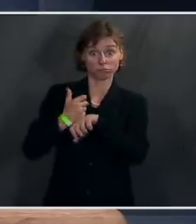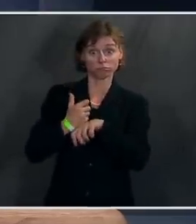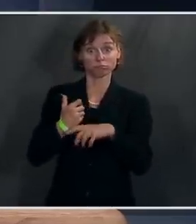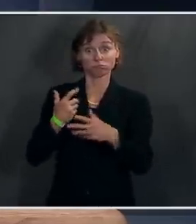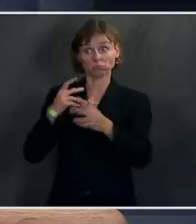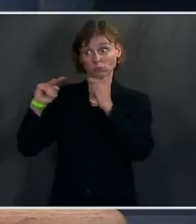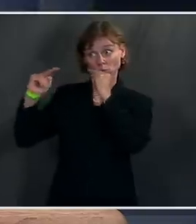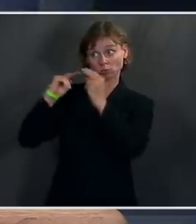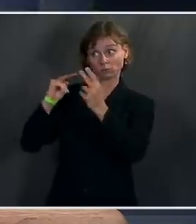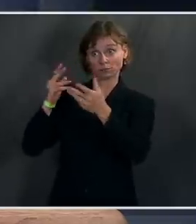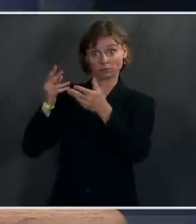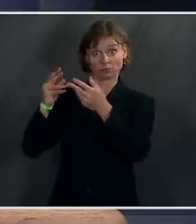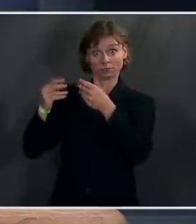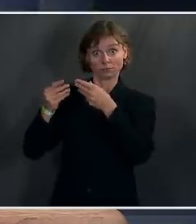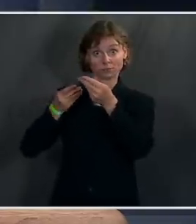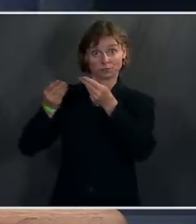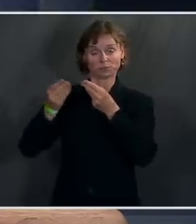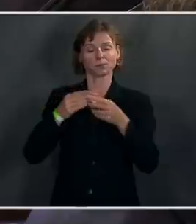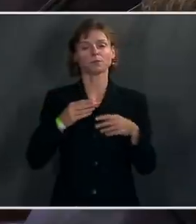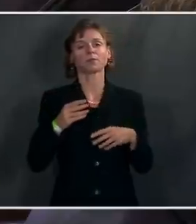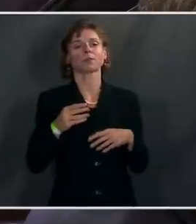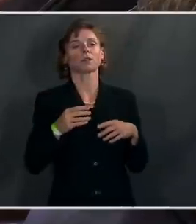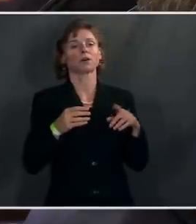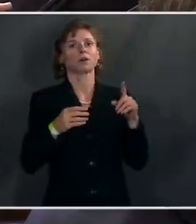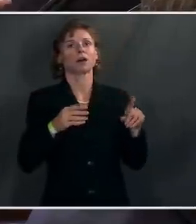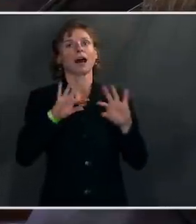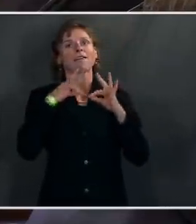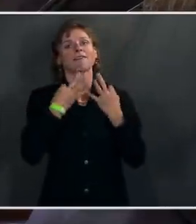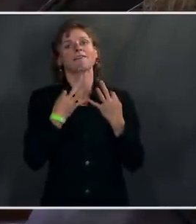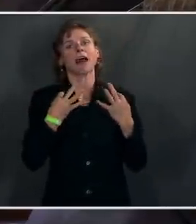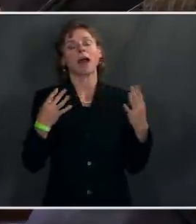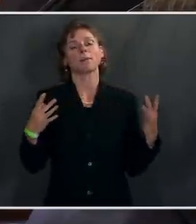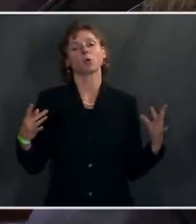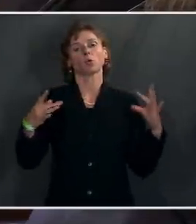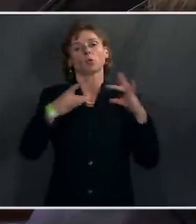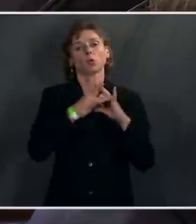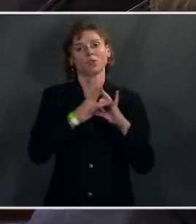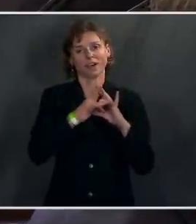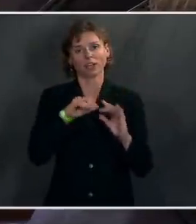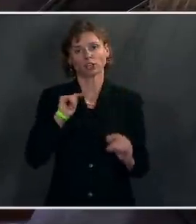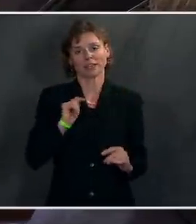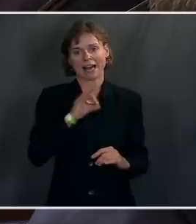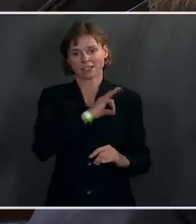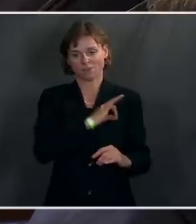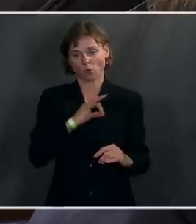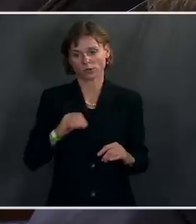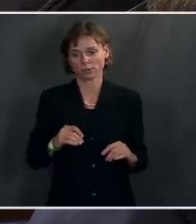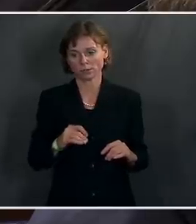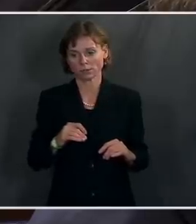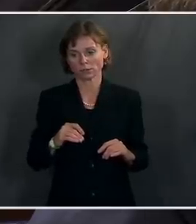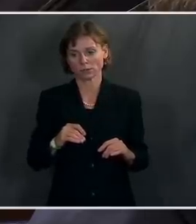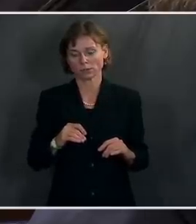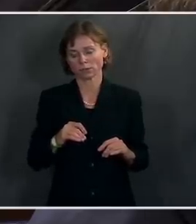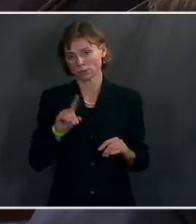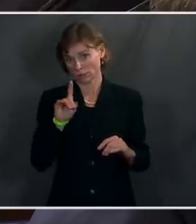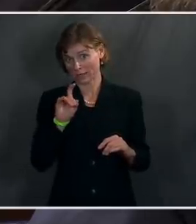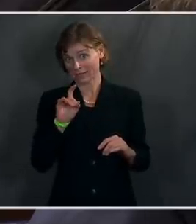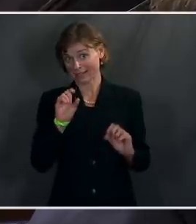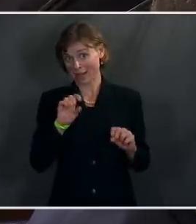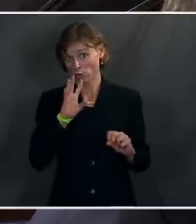on the family reunification task force. Can you talk I know you said you're square one, but can you talk a little bit more about the work ahead and finding some of these kids?